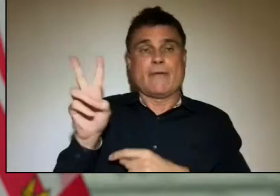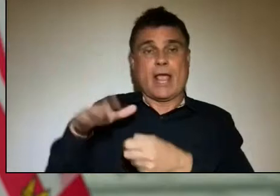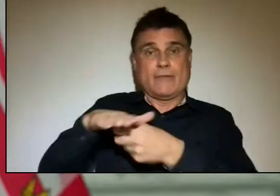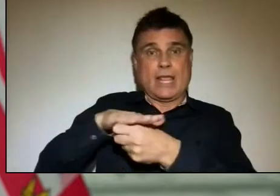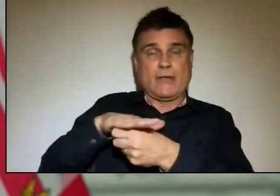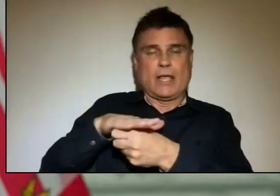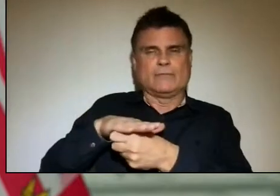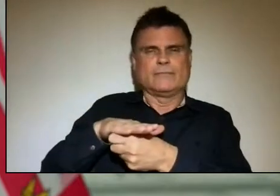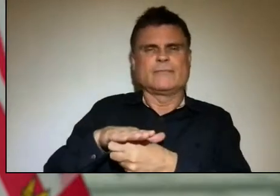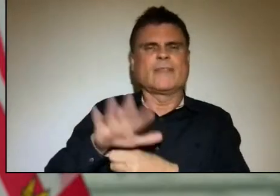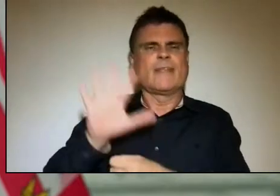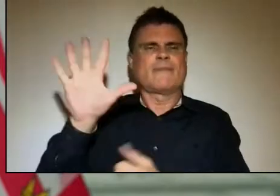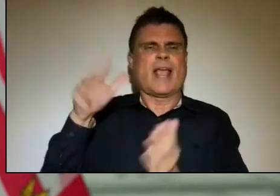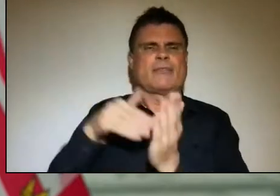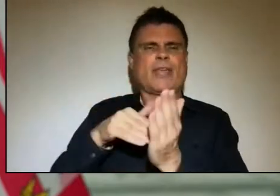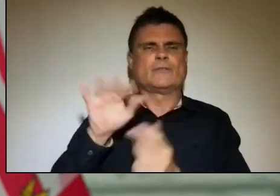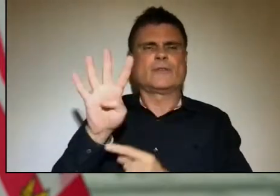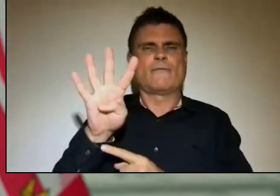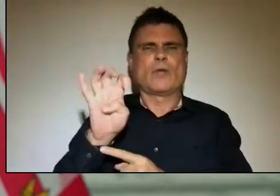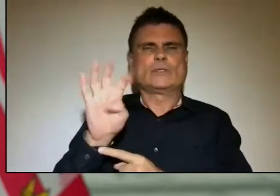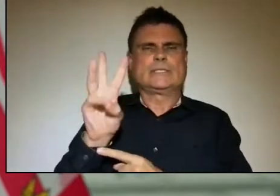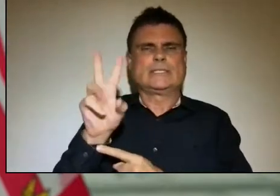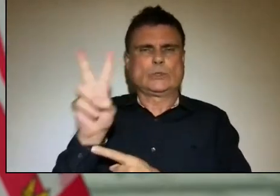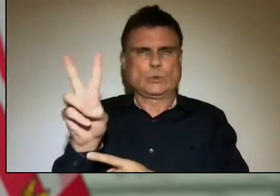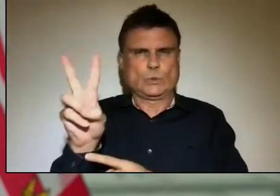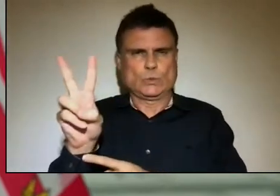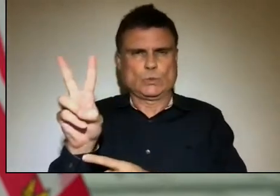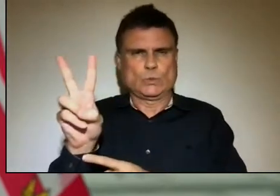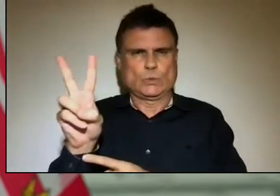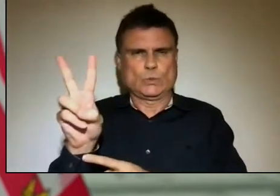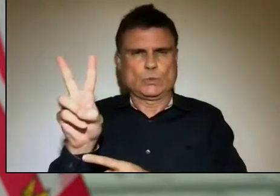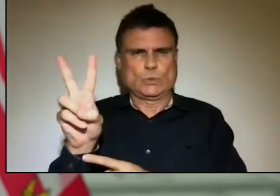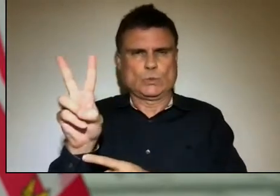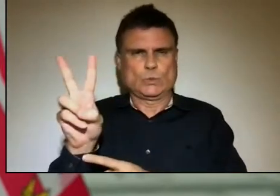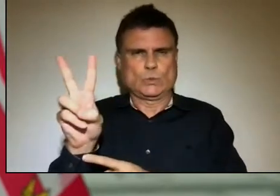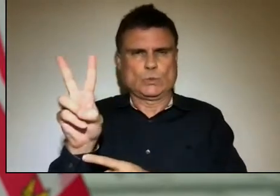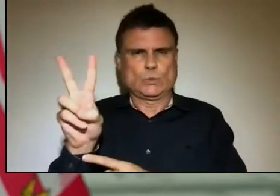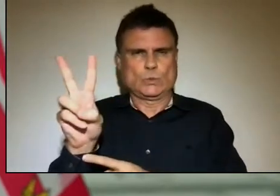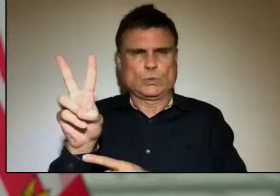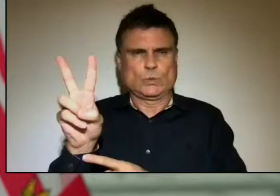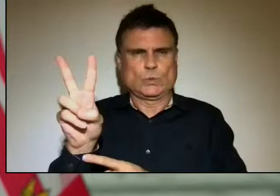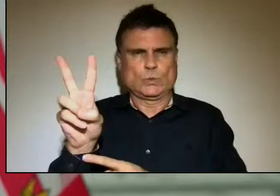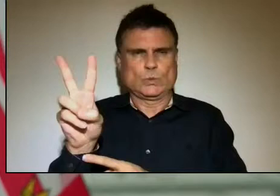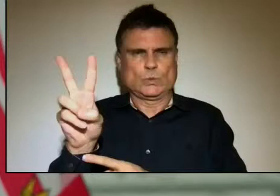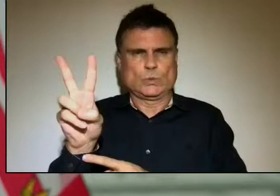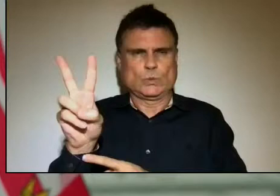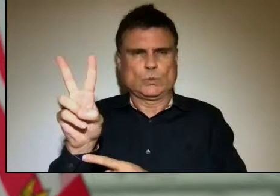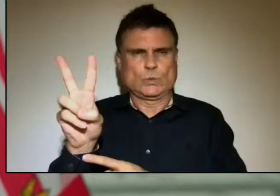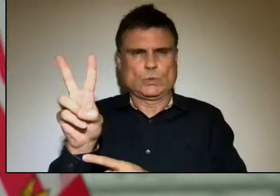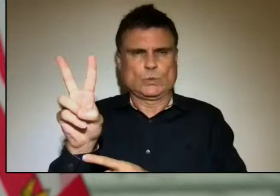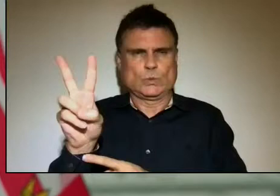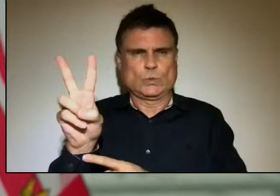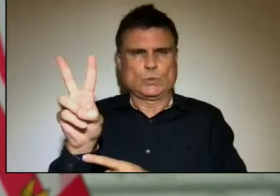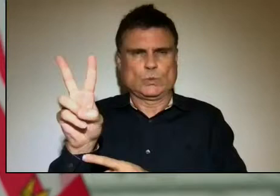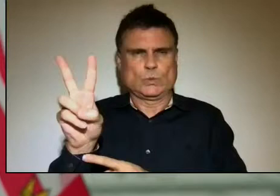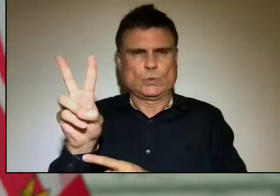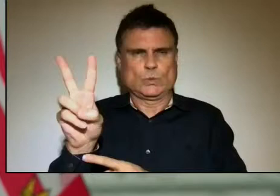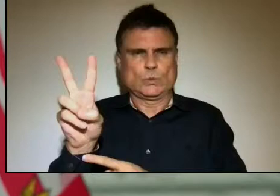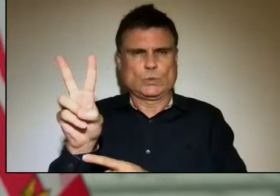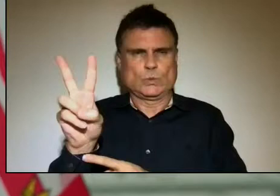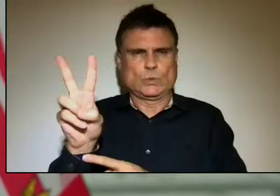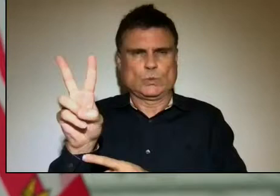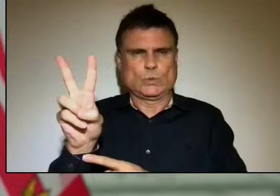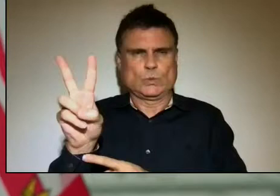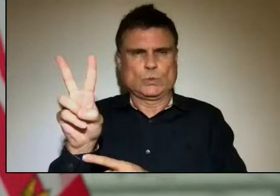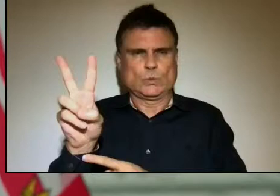There are 5,462 in the Vancouver